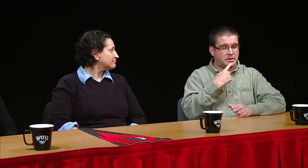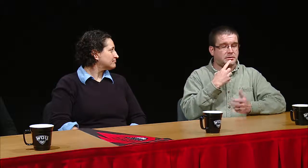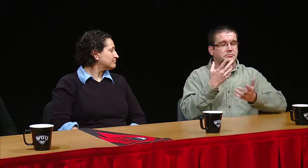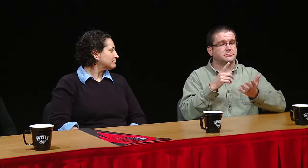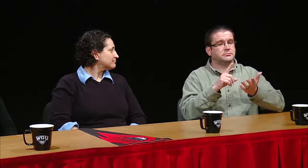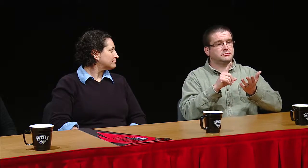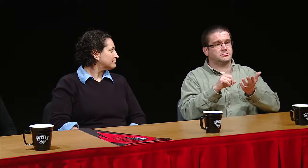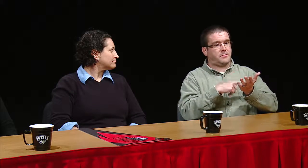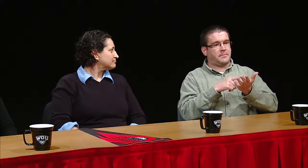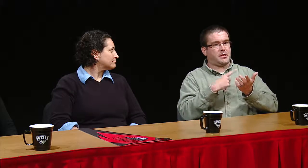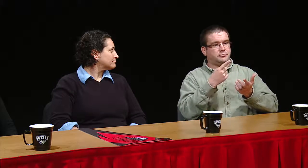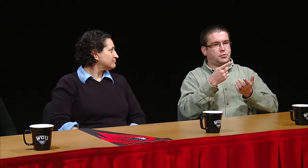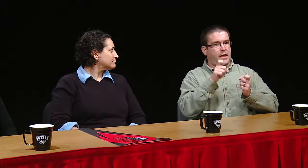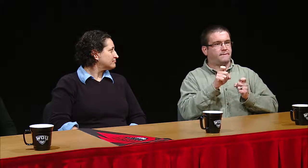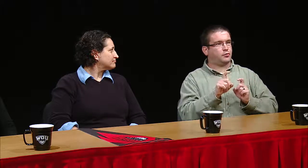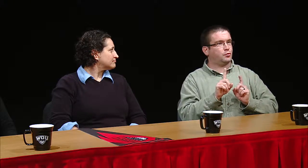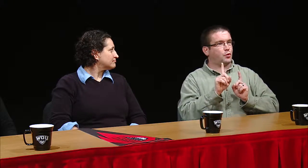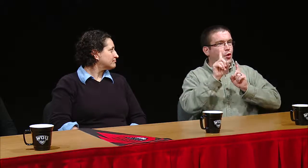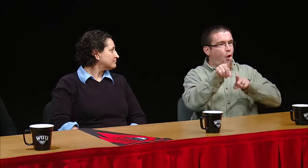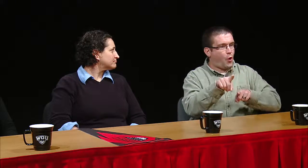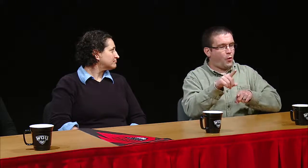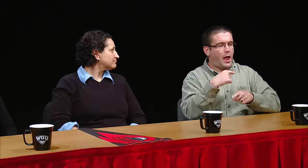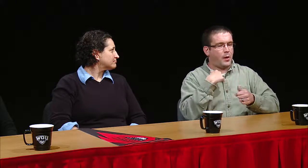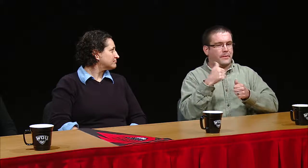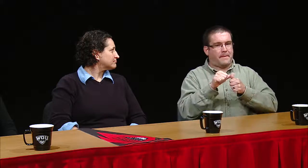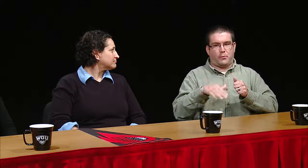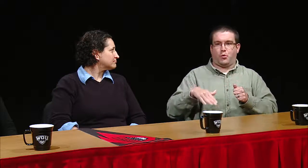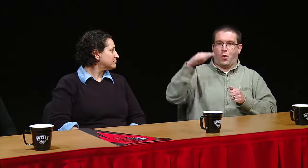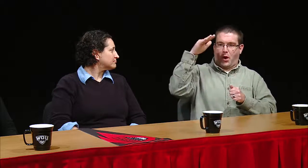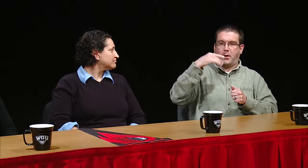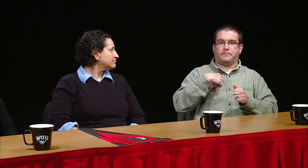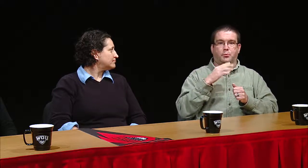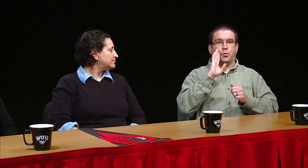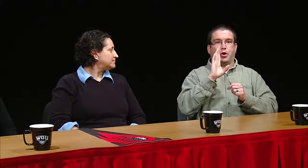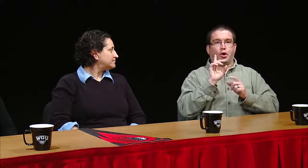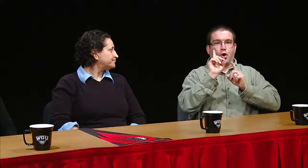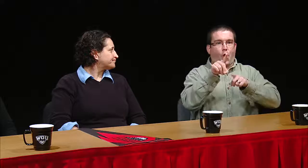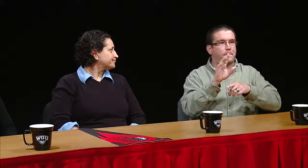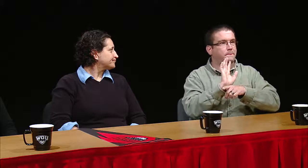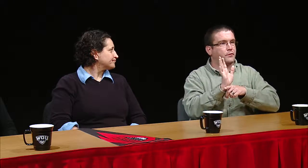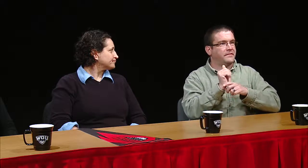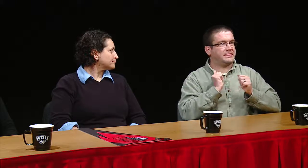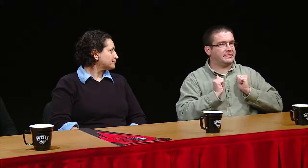My experience was captioning a video for a psychology class,